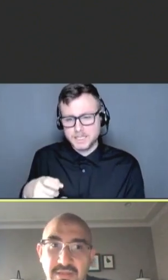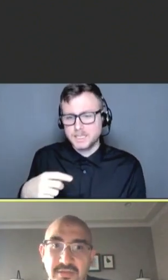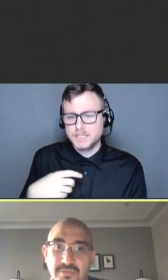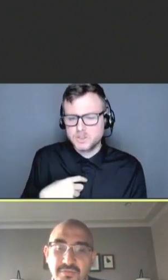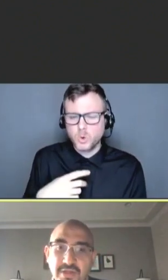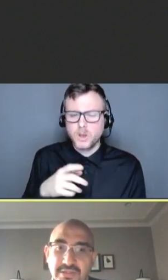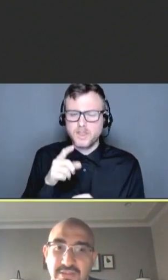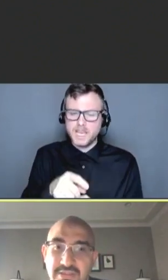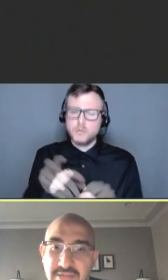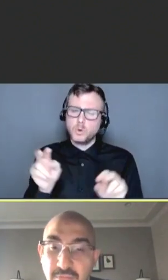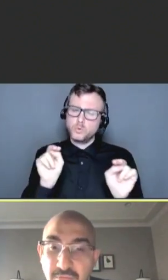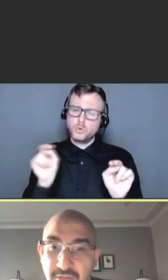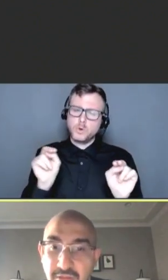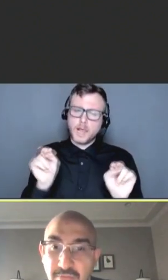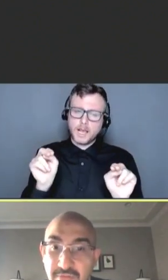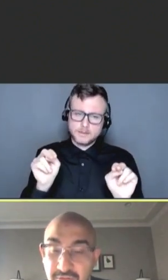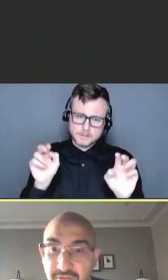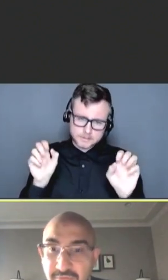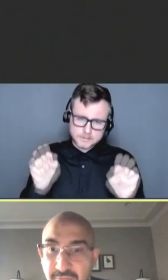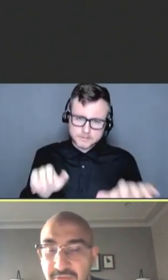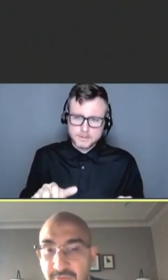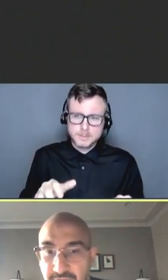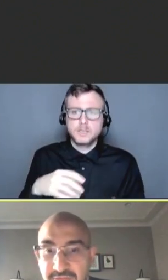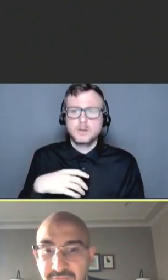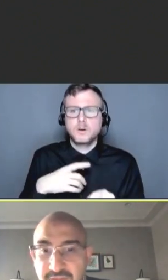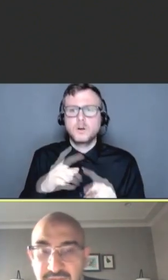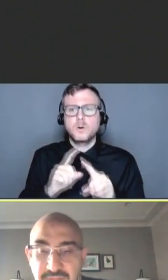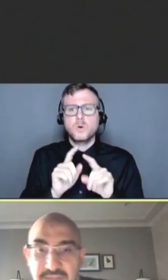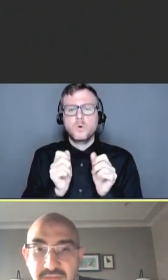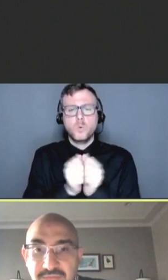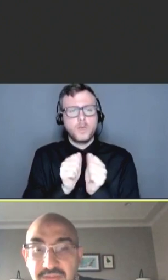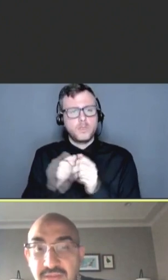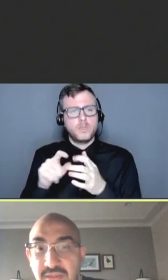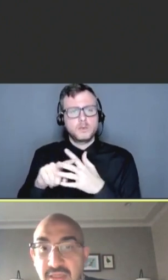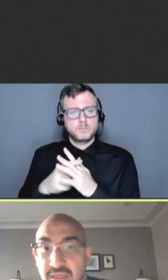to the virus. And this is done with the real -- with the authentic virus in B cell three, and